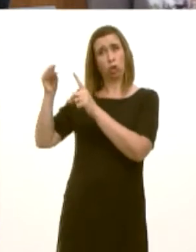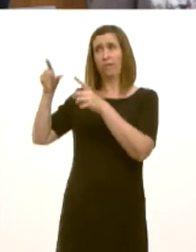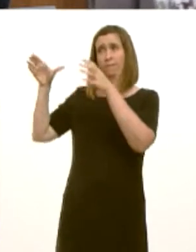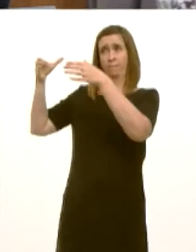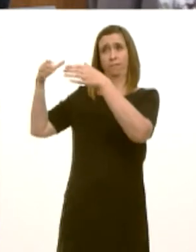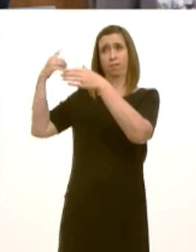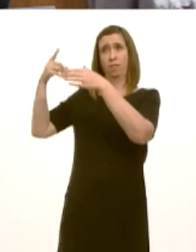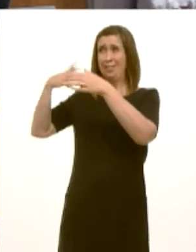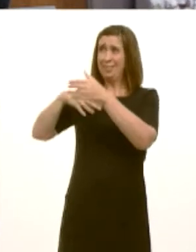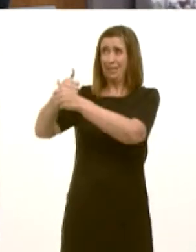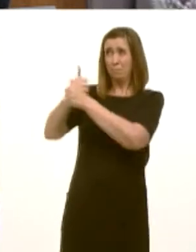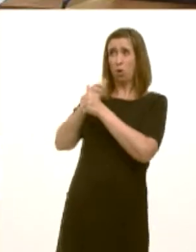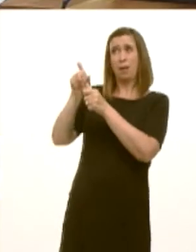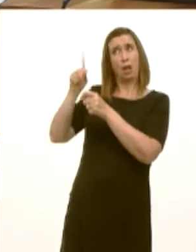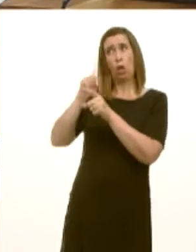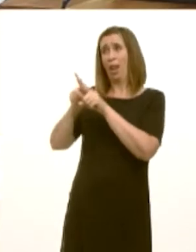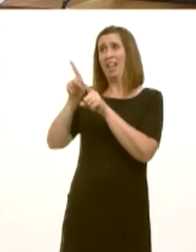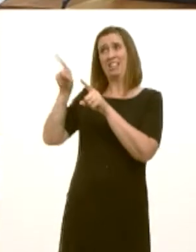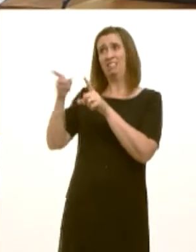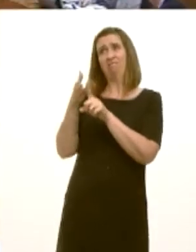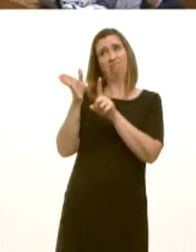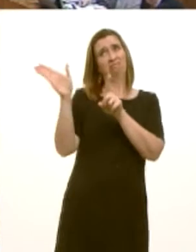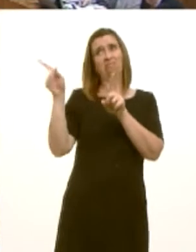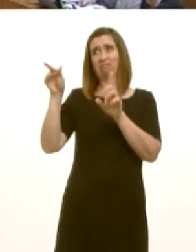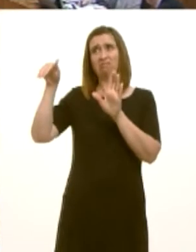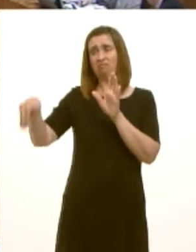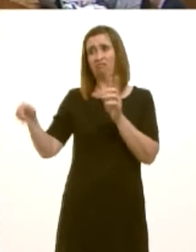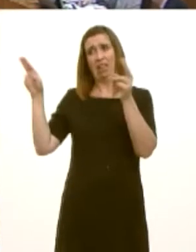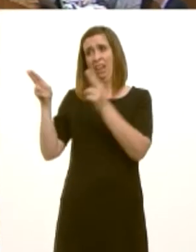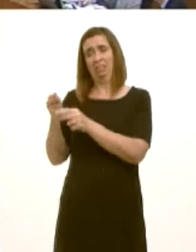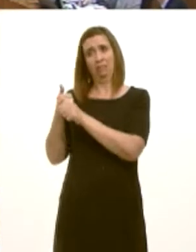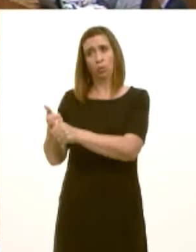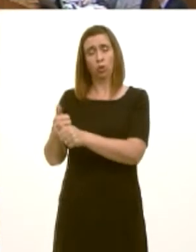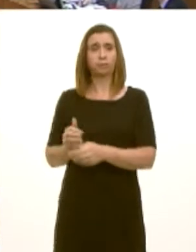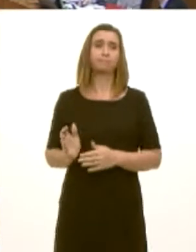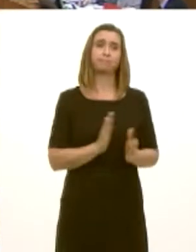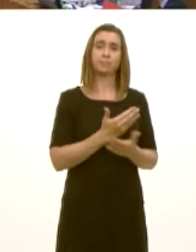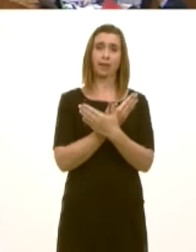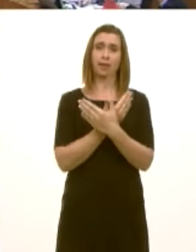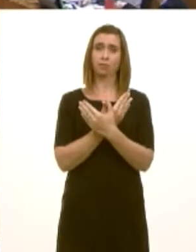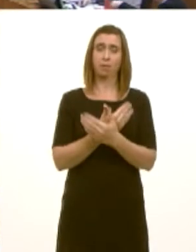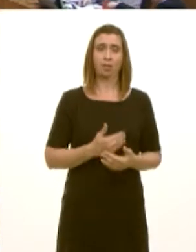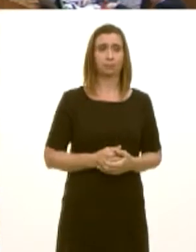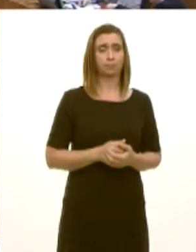Y Llywydd / The Presiding Officer: We now move to the leader of the Welsh Liberal Democrats, Kirsty Williams. Kirsty Williams: Thank you, Presiding Officer.